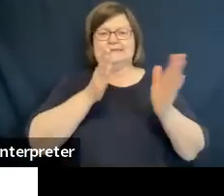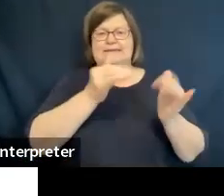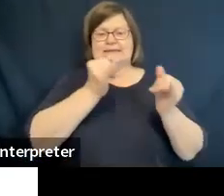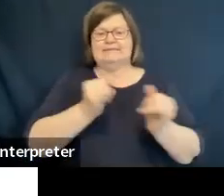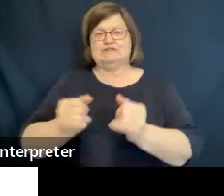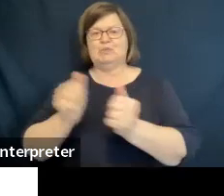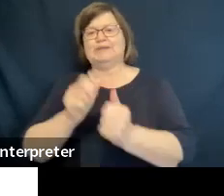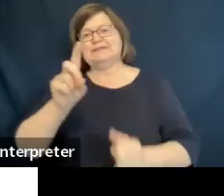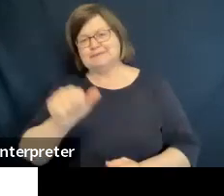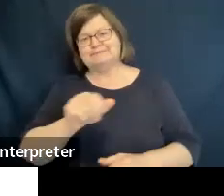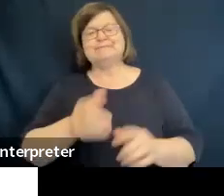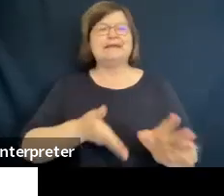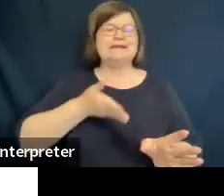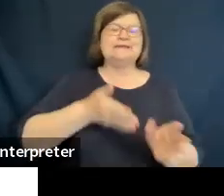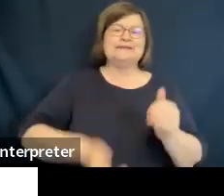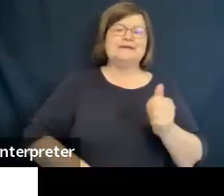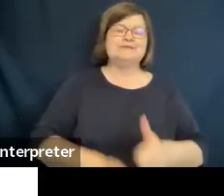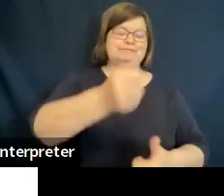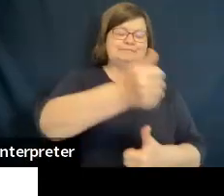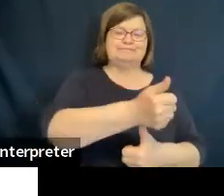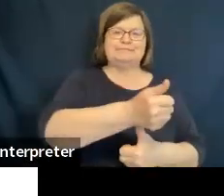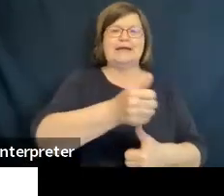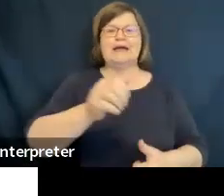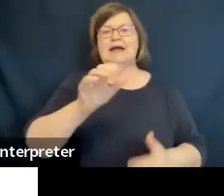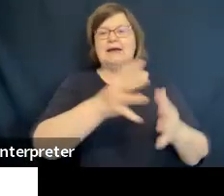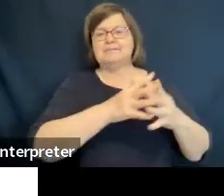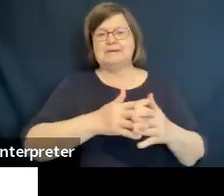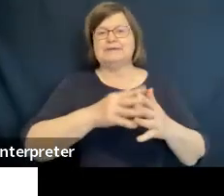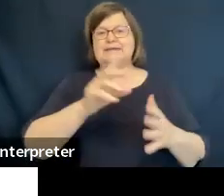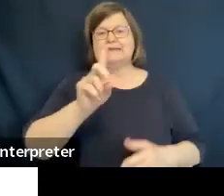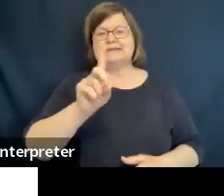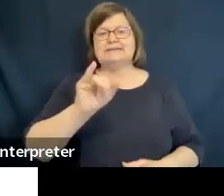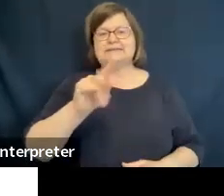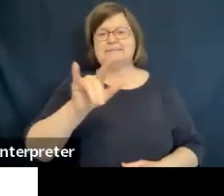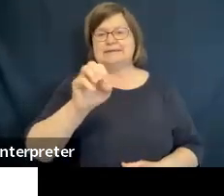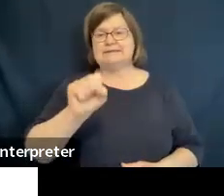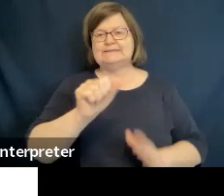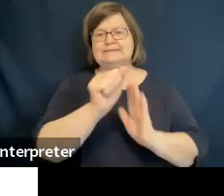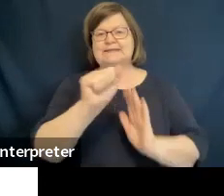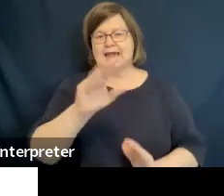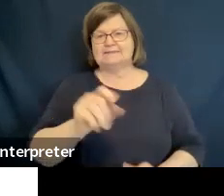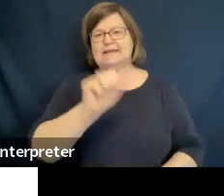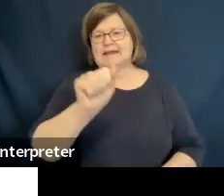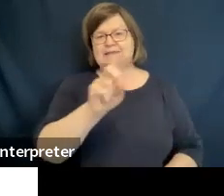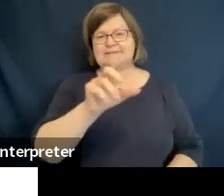of course, the main one being the Americans with Disabilities Act or ADA. The ADA is nothing new.